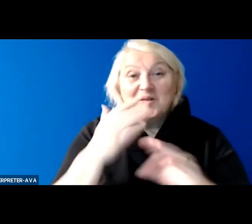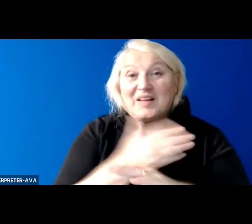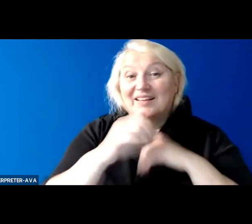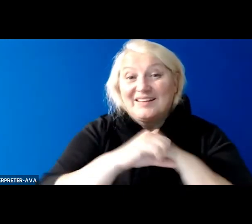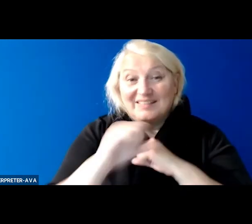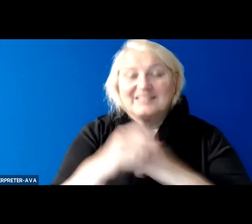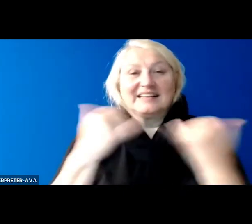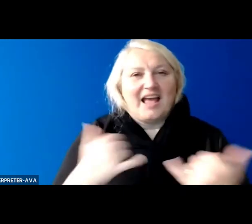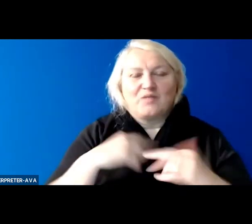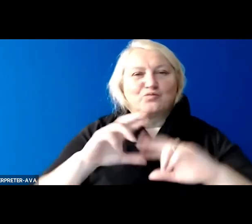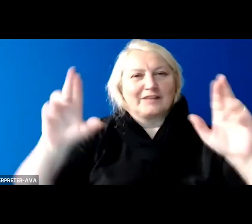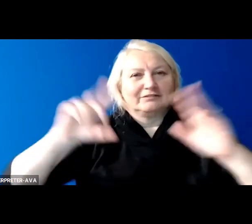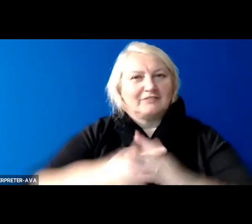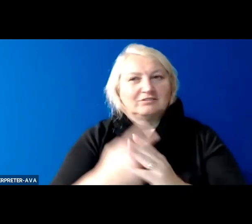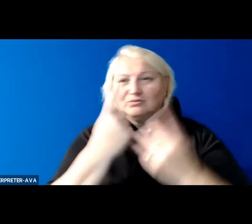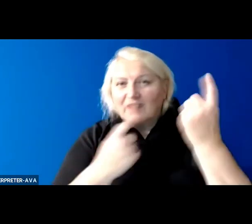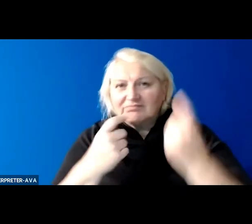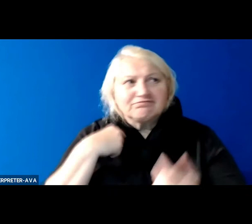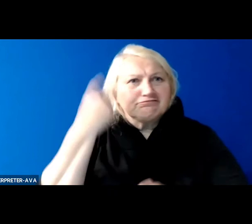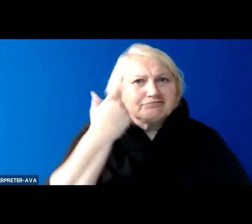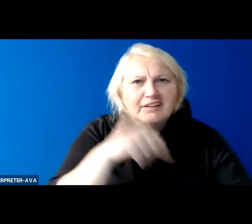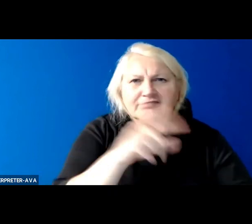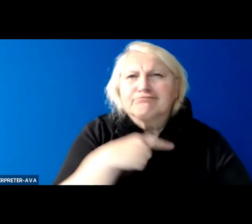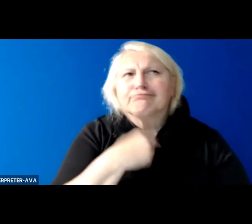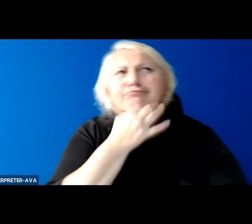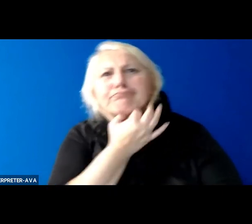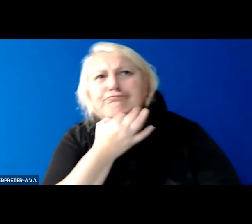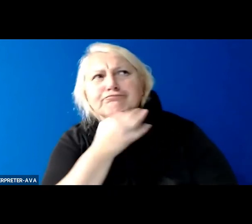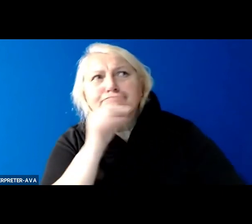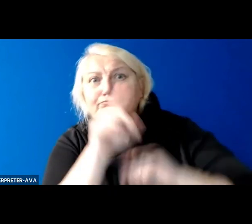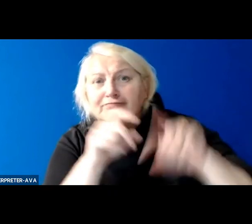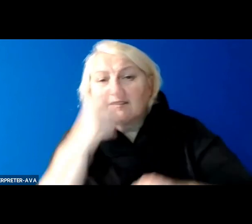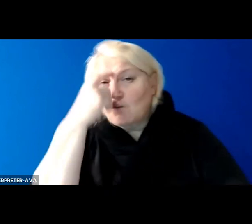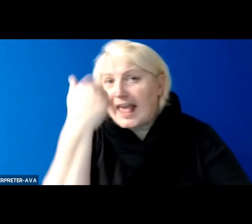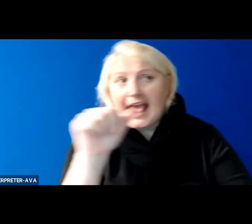questions. Are there any questions for anybody, any sort of culture instigators